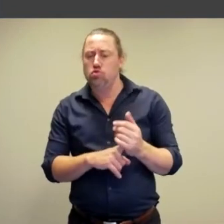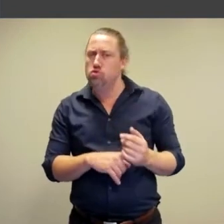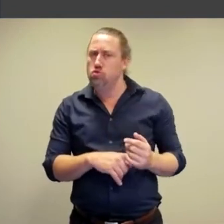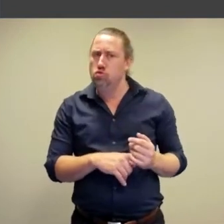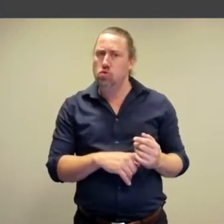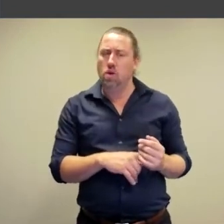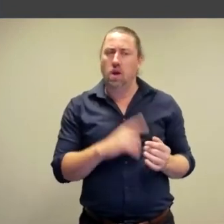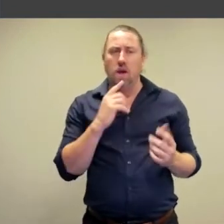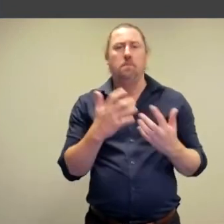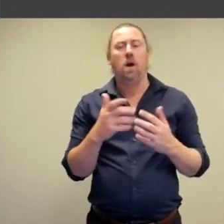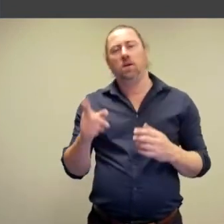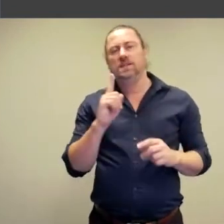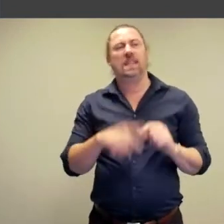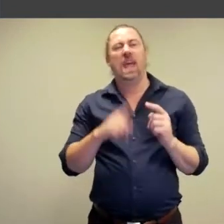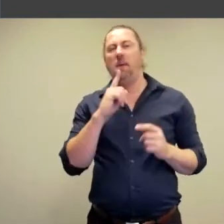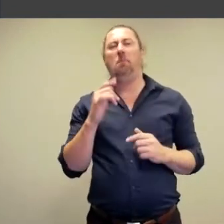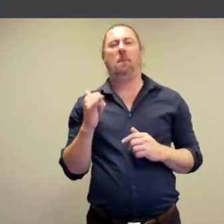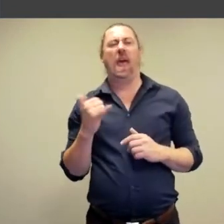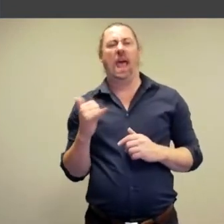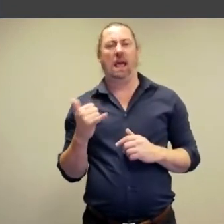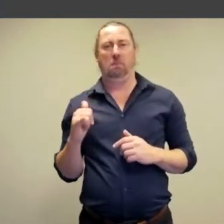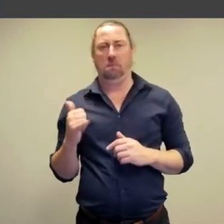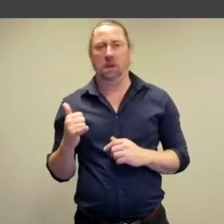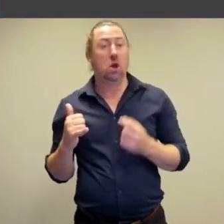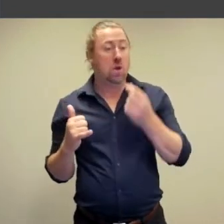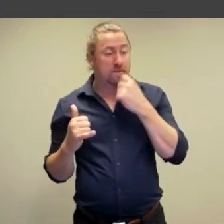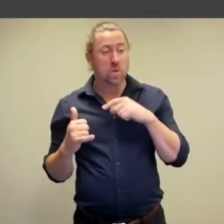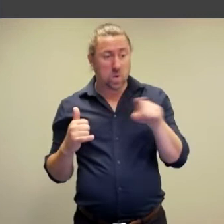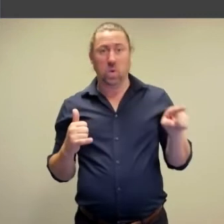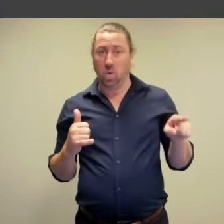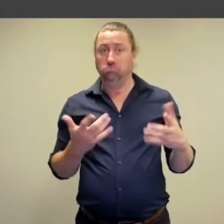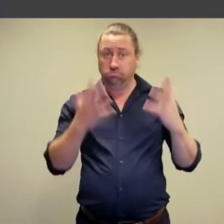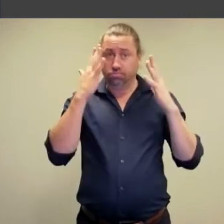kind of maybe, only a few of us are keen for a